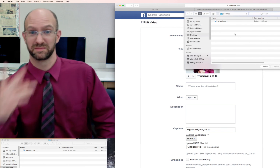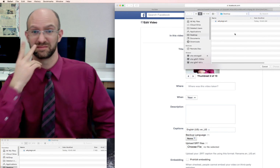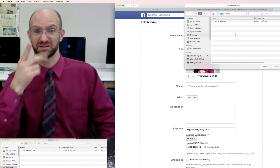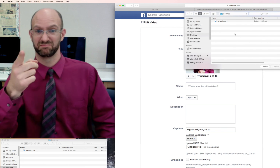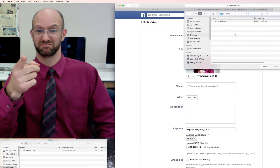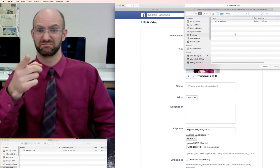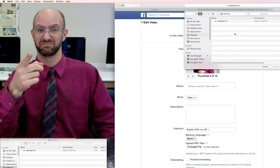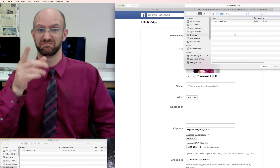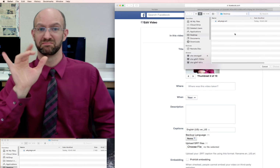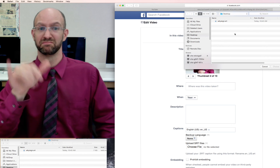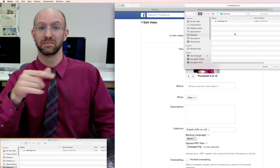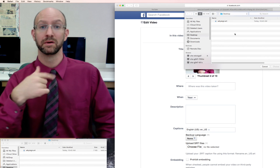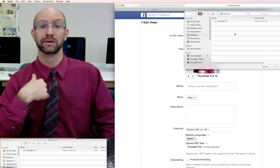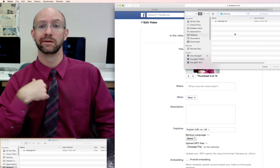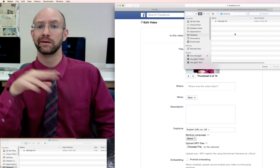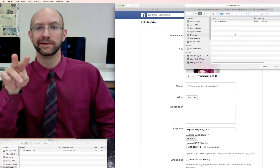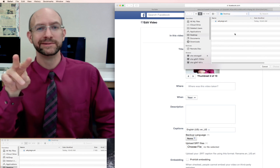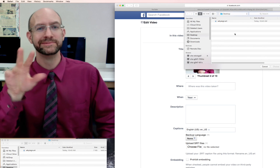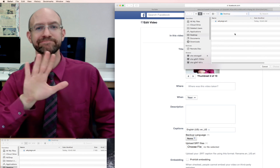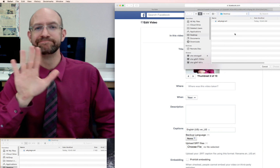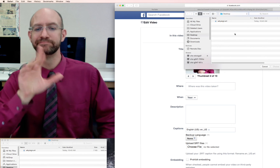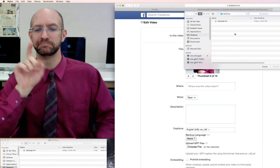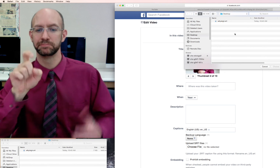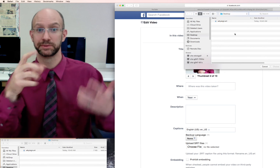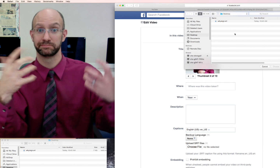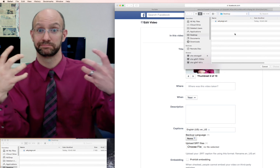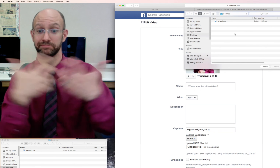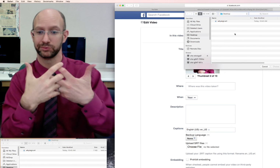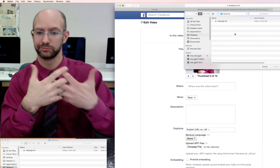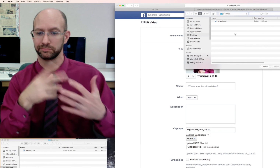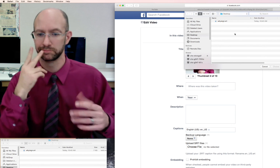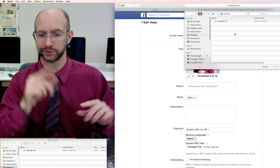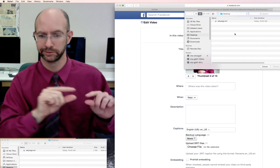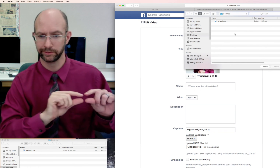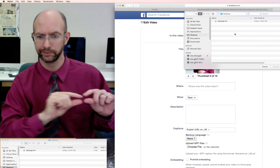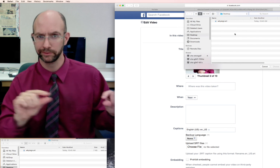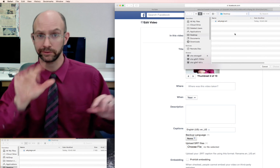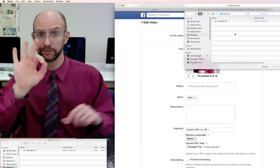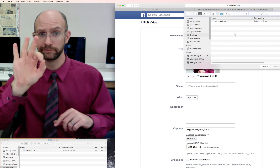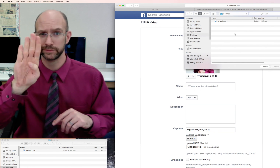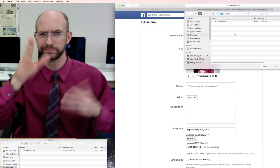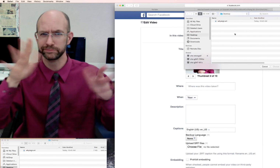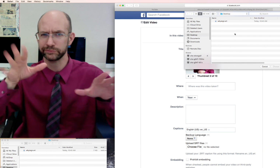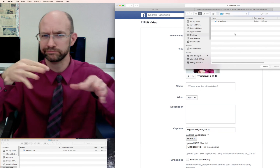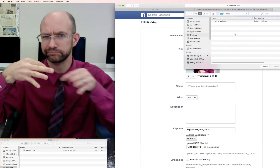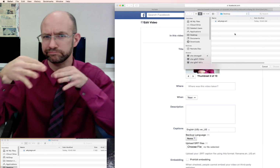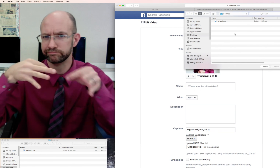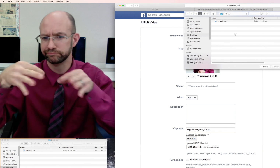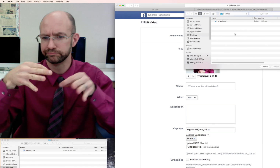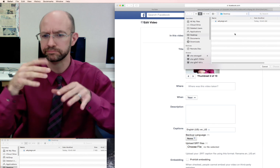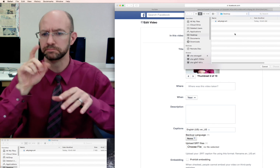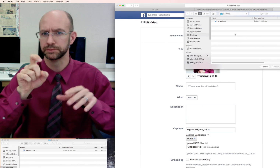You can see that window. But that is not the correct name. You must match it accordingly to what Facebook says, as you can see down there.